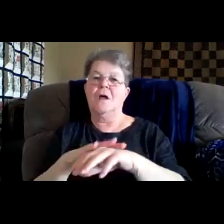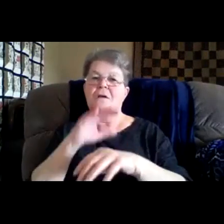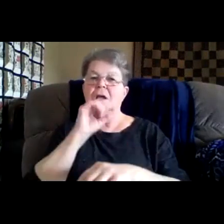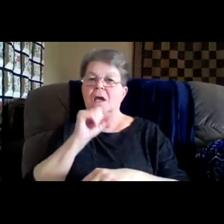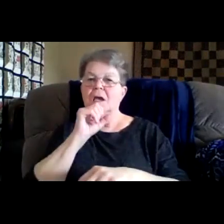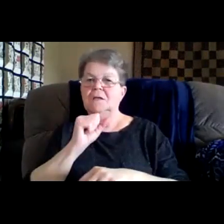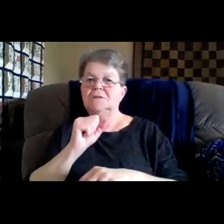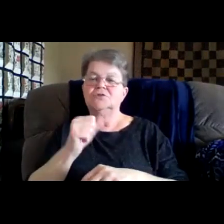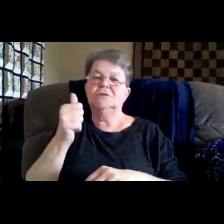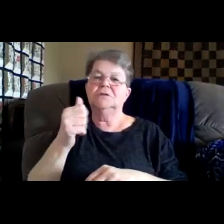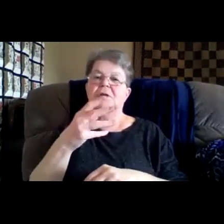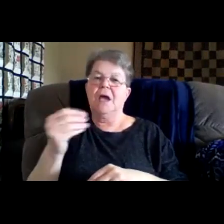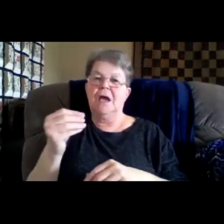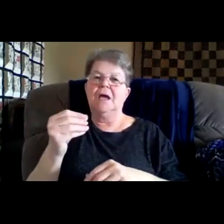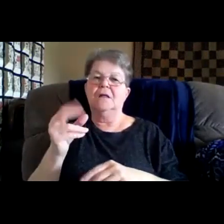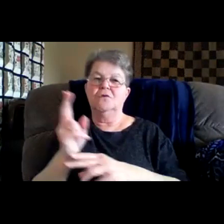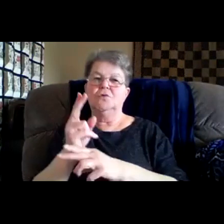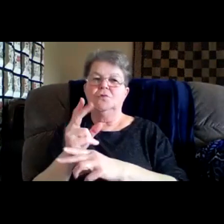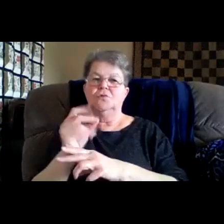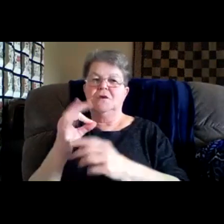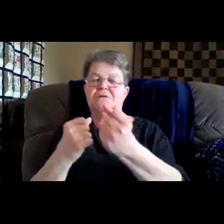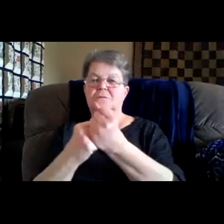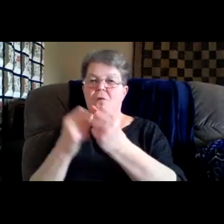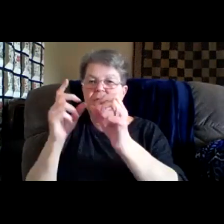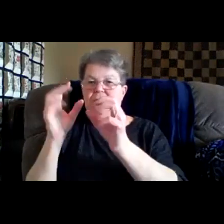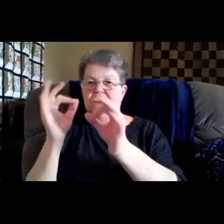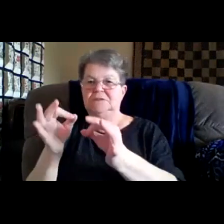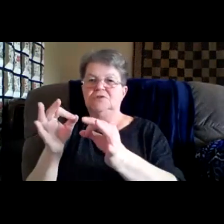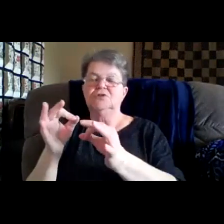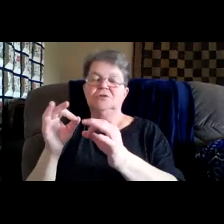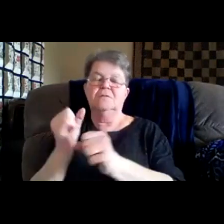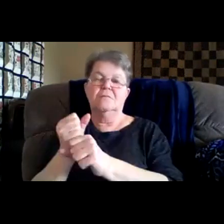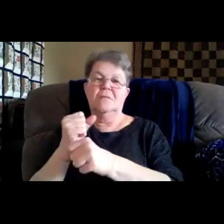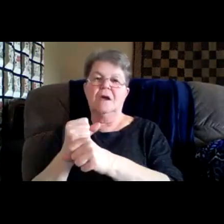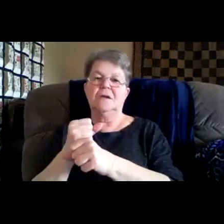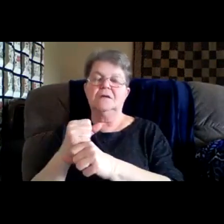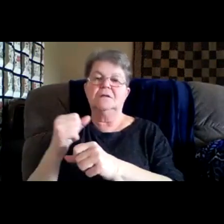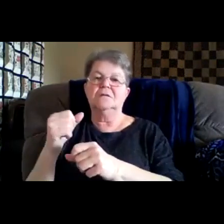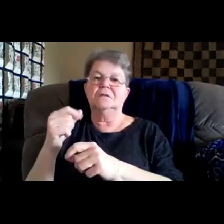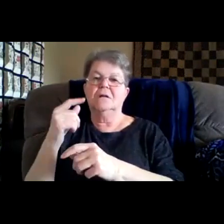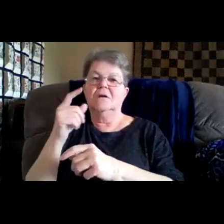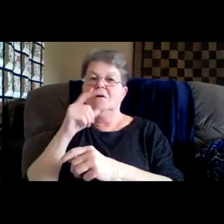and the use of supported decision-making in the group of folks who are aging as well as people with disabilities.